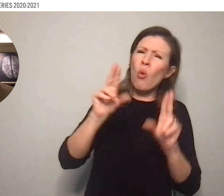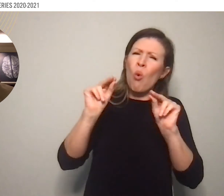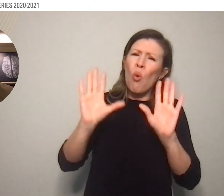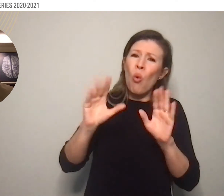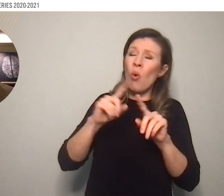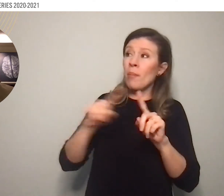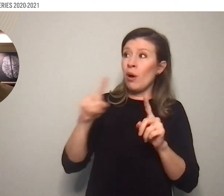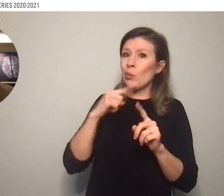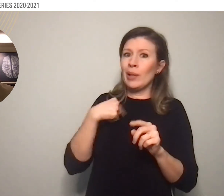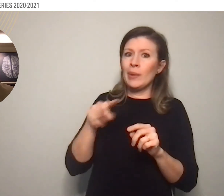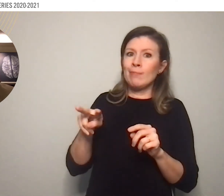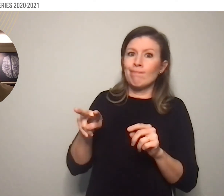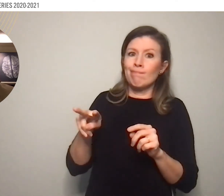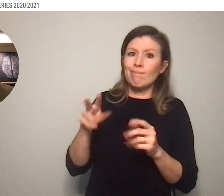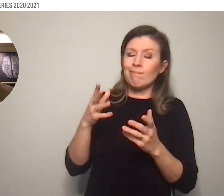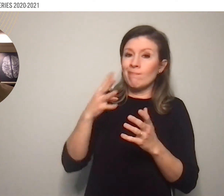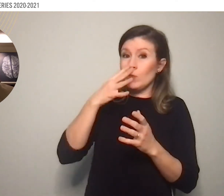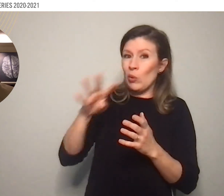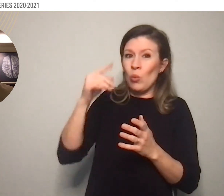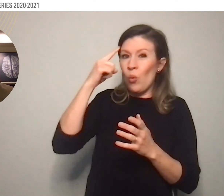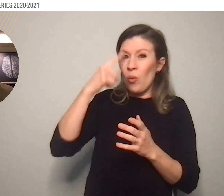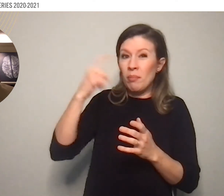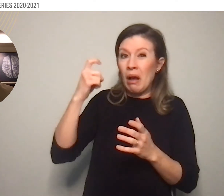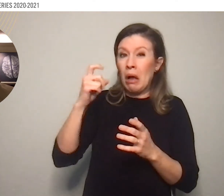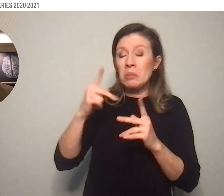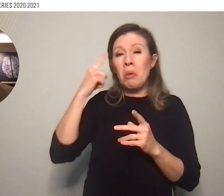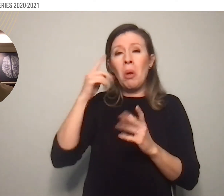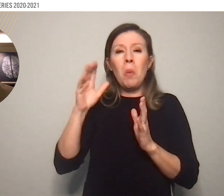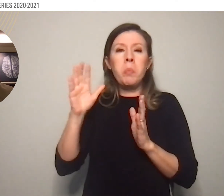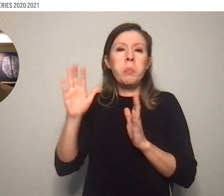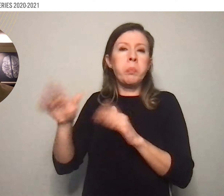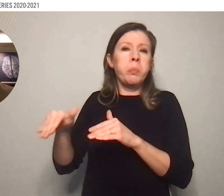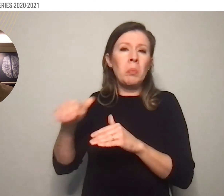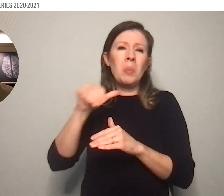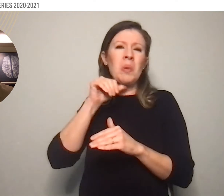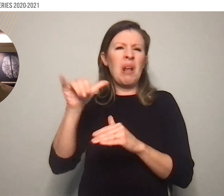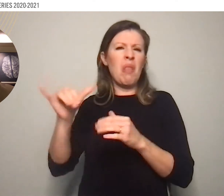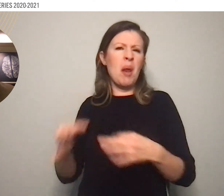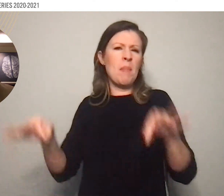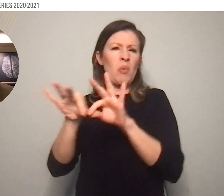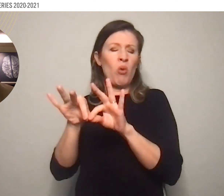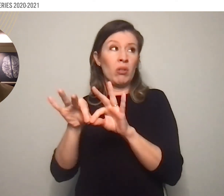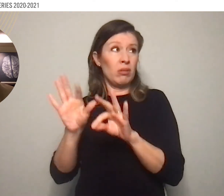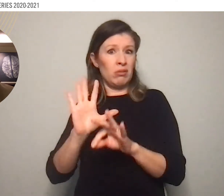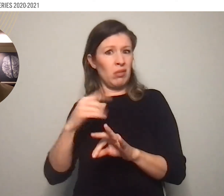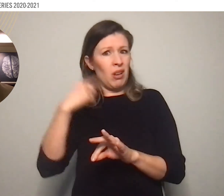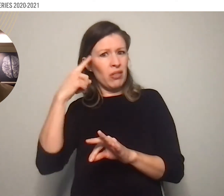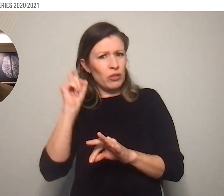that but, but simply because it's not as highly valued as it should be. So we continue to work on